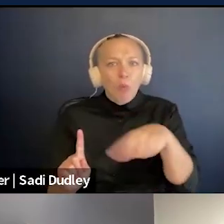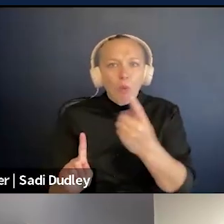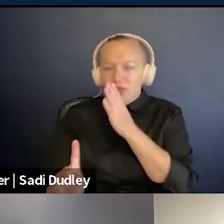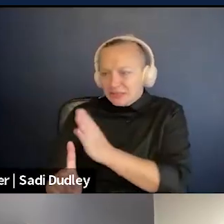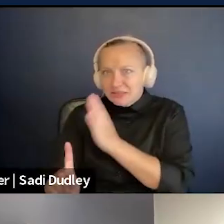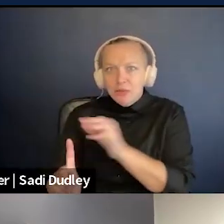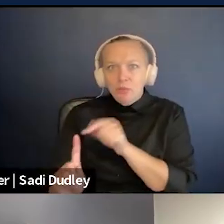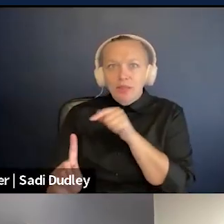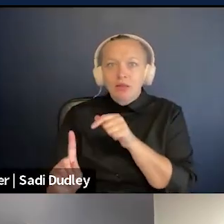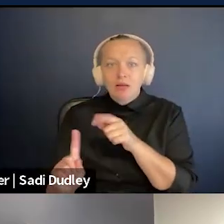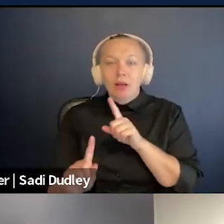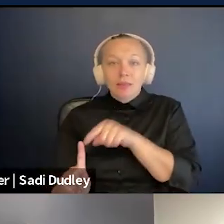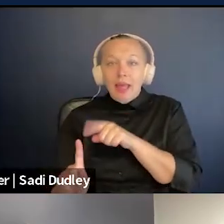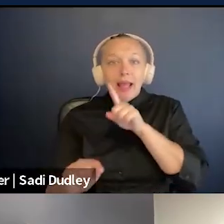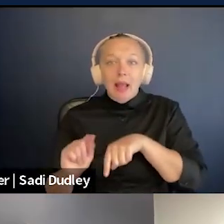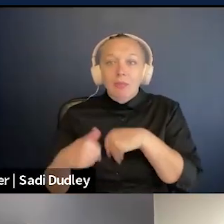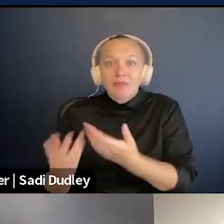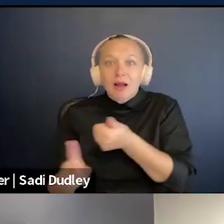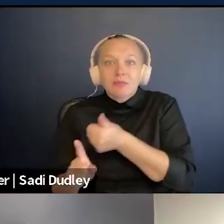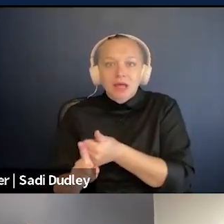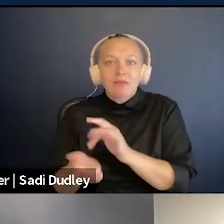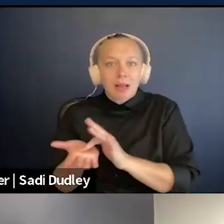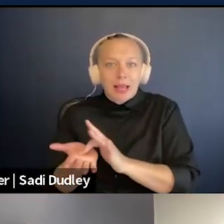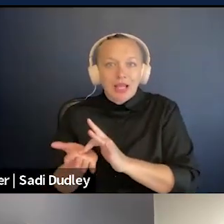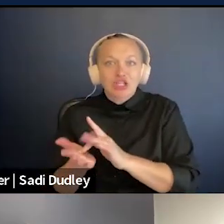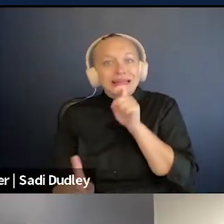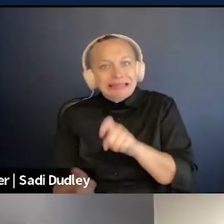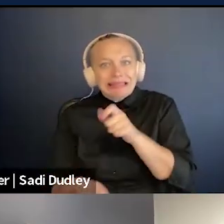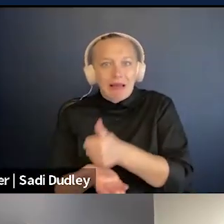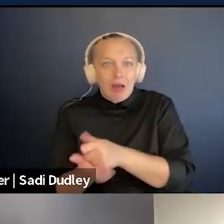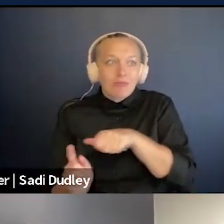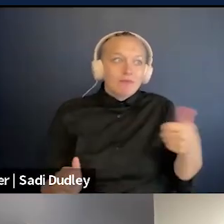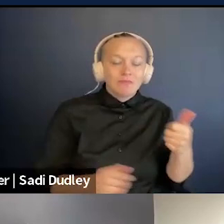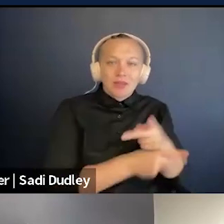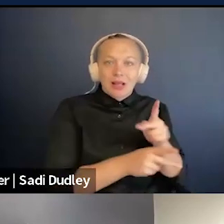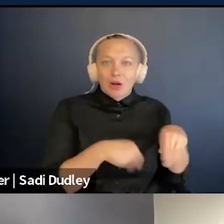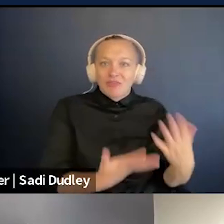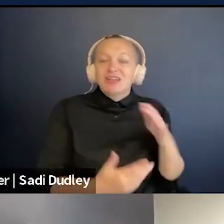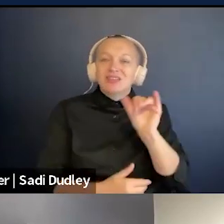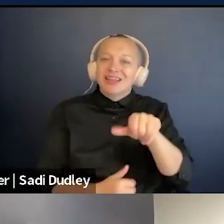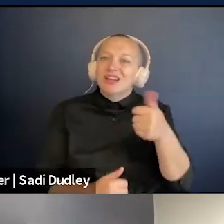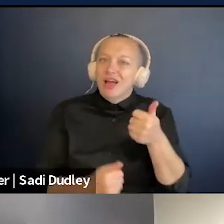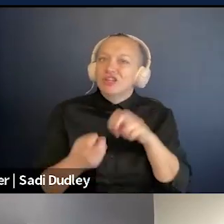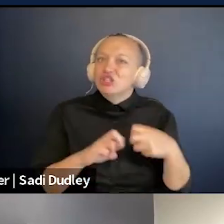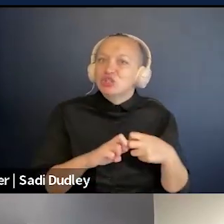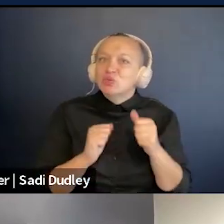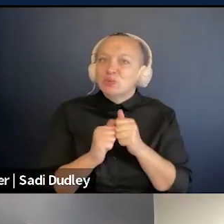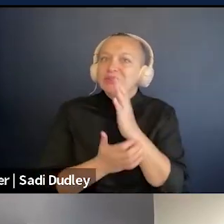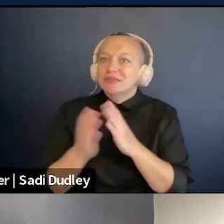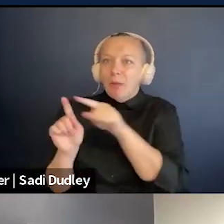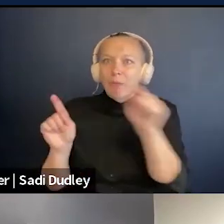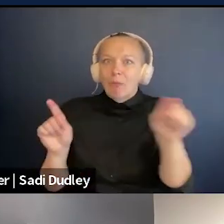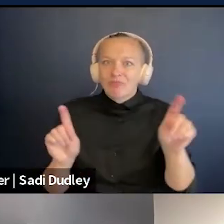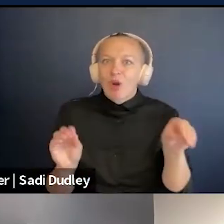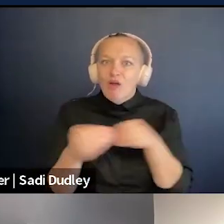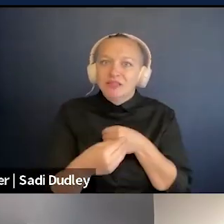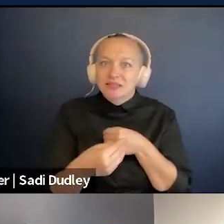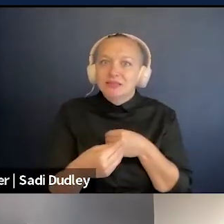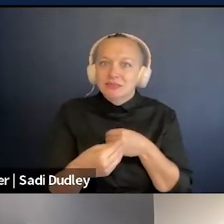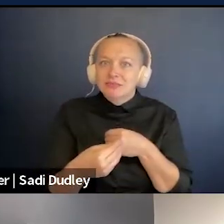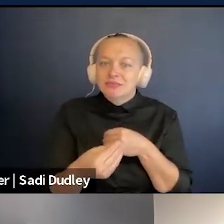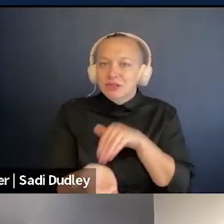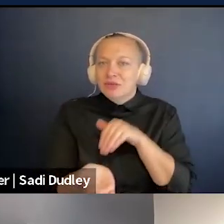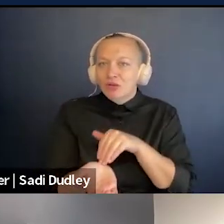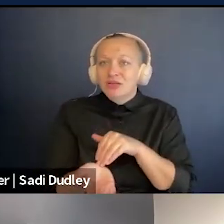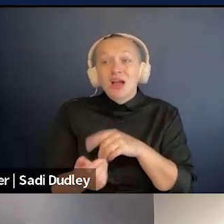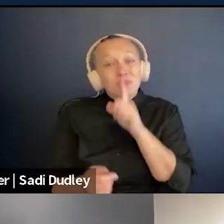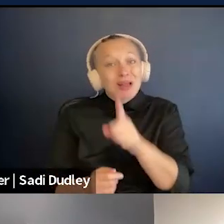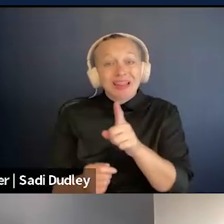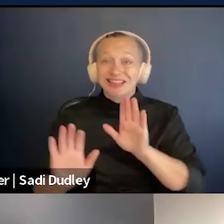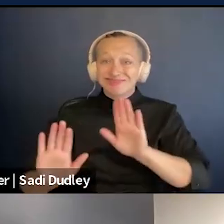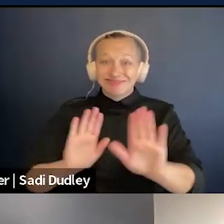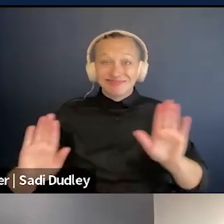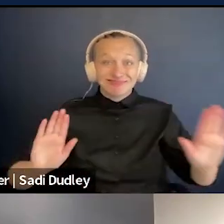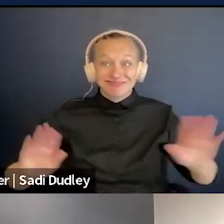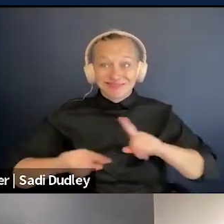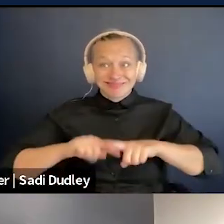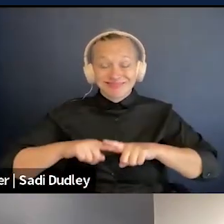ministers on medication. So, um, that's another issue we have to… we have to look at, because it kind of works from… from… Doctor to doctor to clinic to clinic.